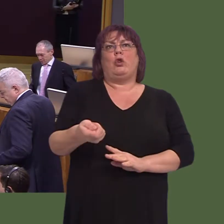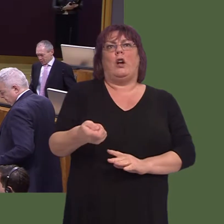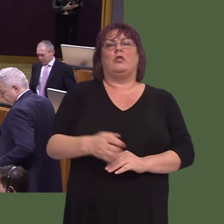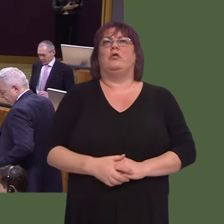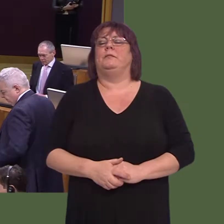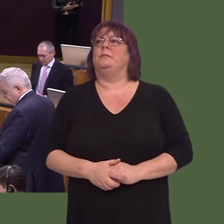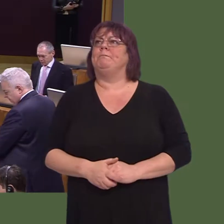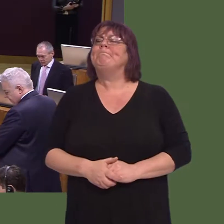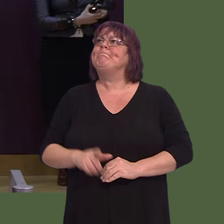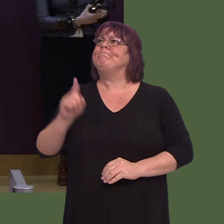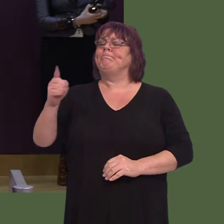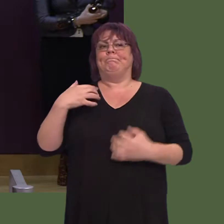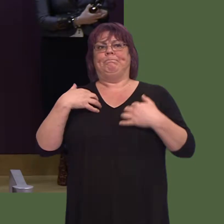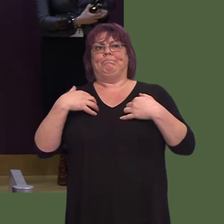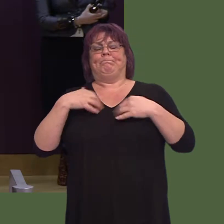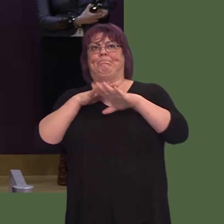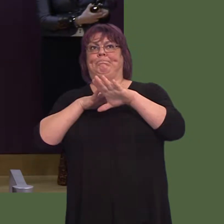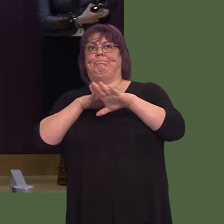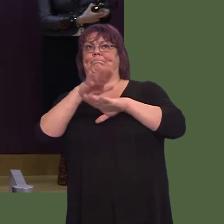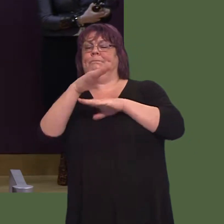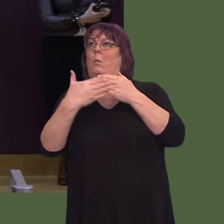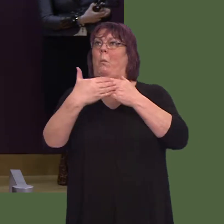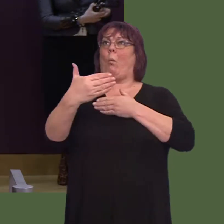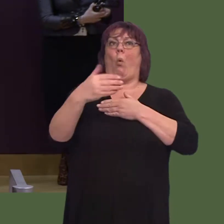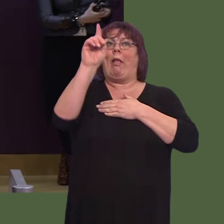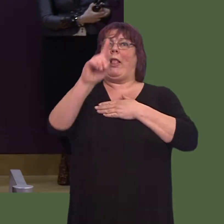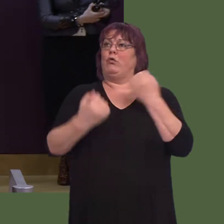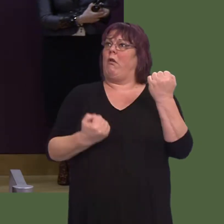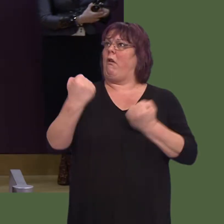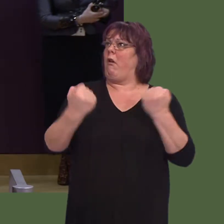I look forward to the revolution in the use of electric vehicles, but that isnít going